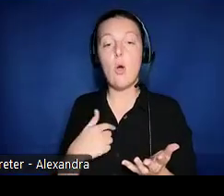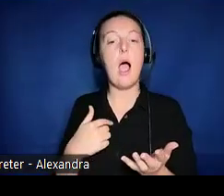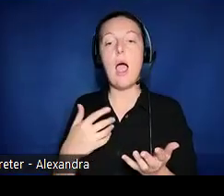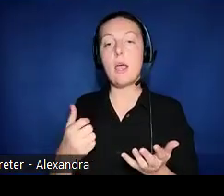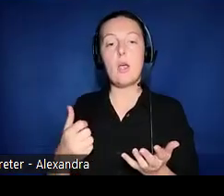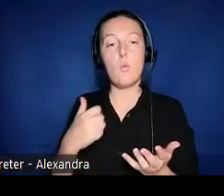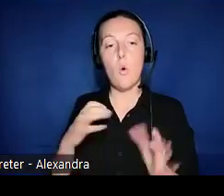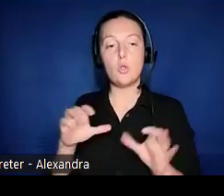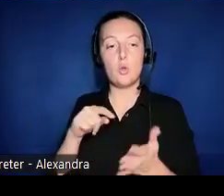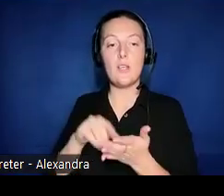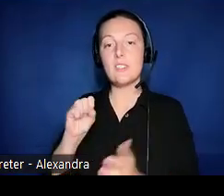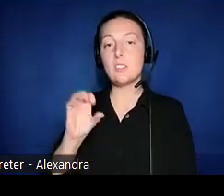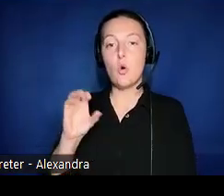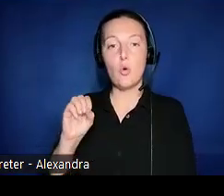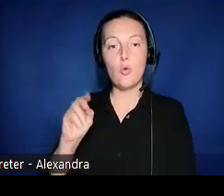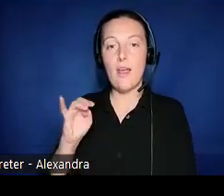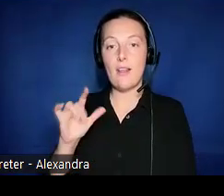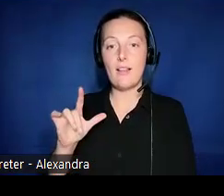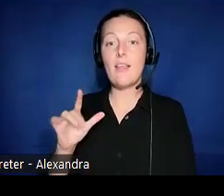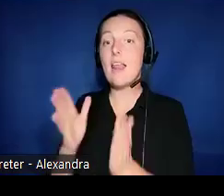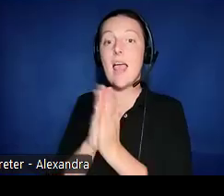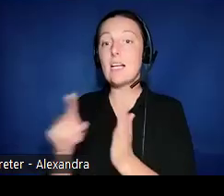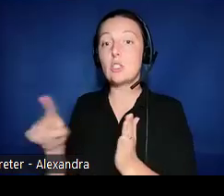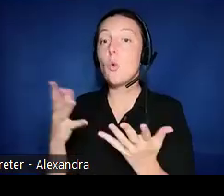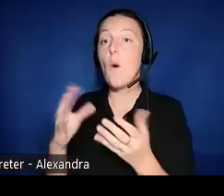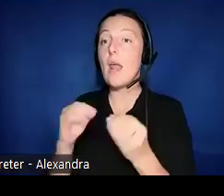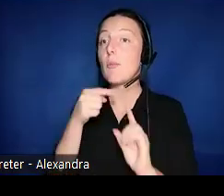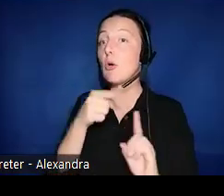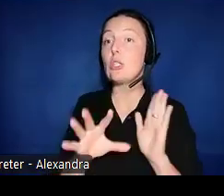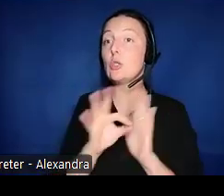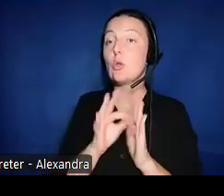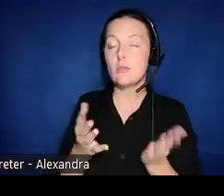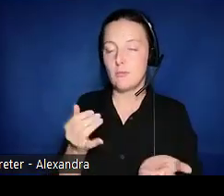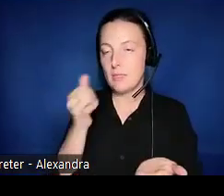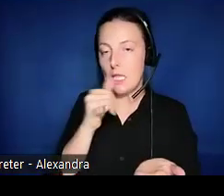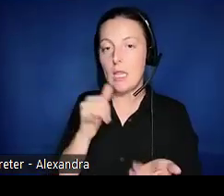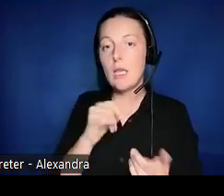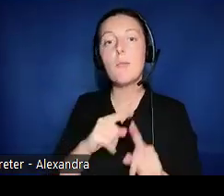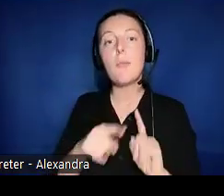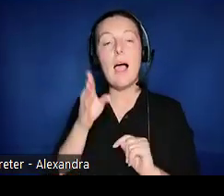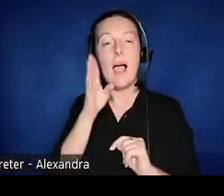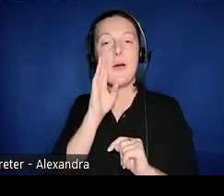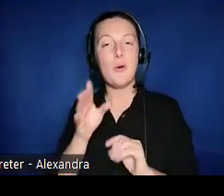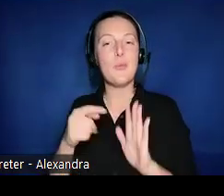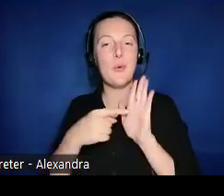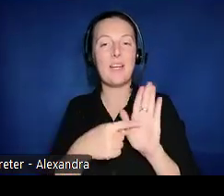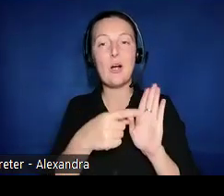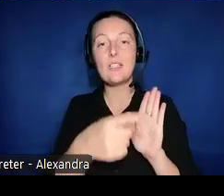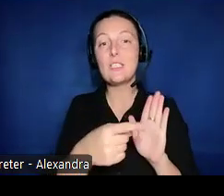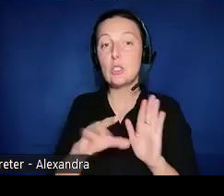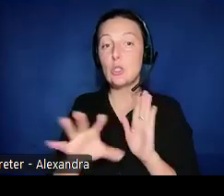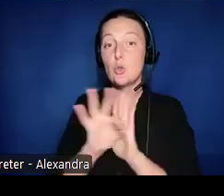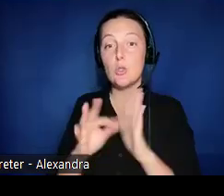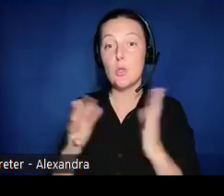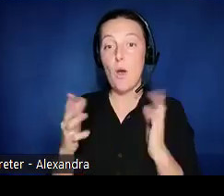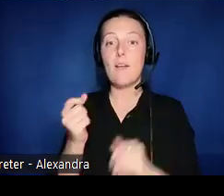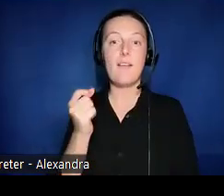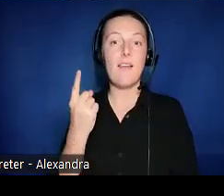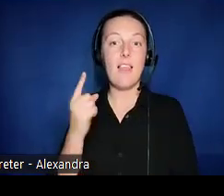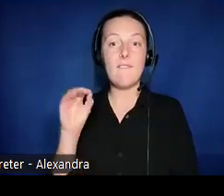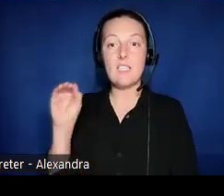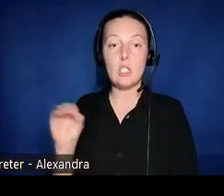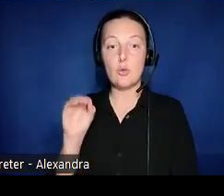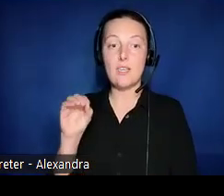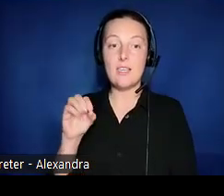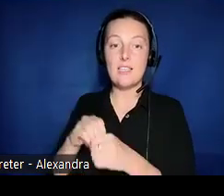be a little bit silly. Um, but I'll point out that he chooses uh 11 minutes uh or 11° and 15 minutes,